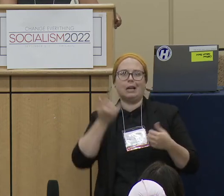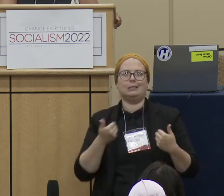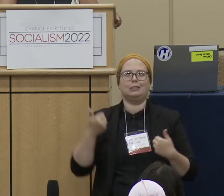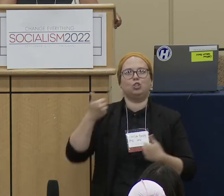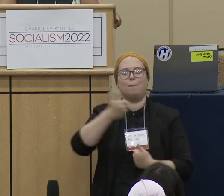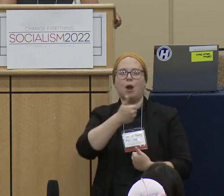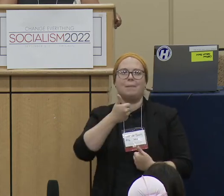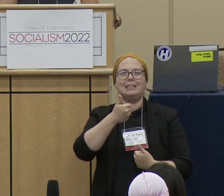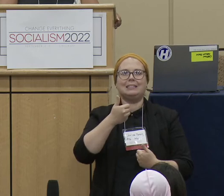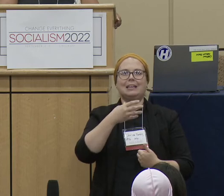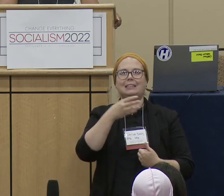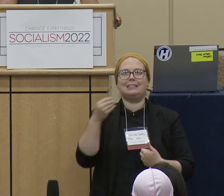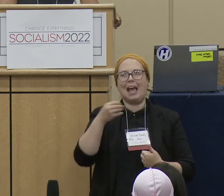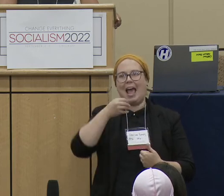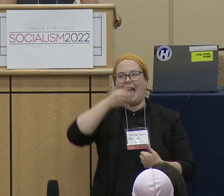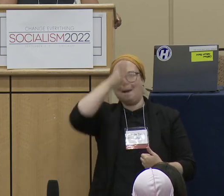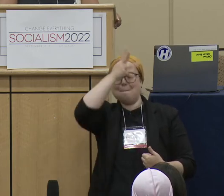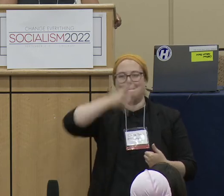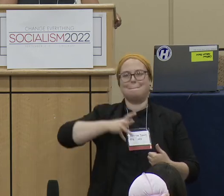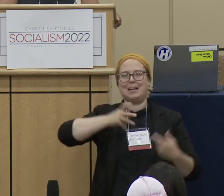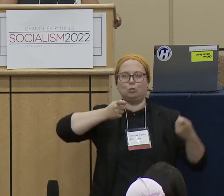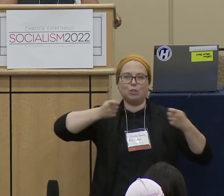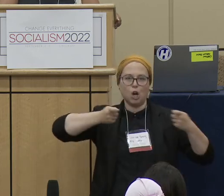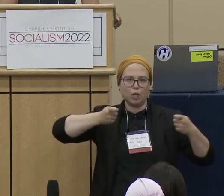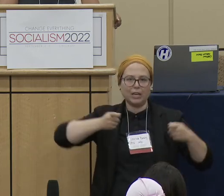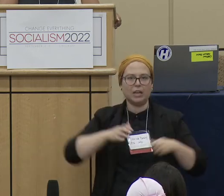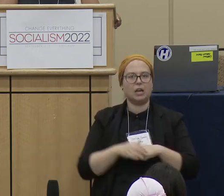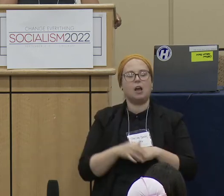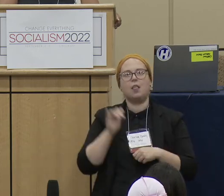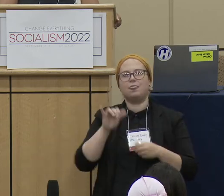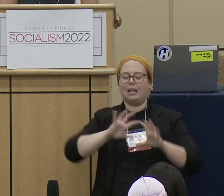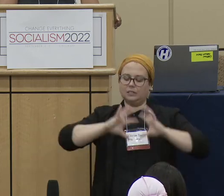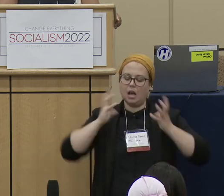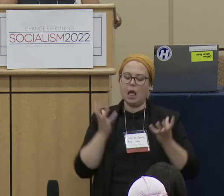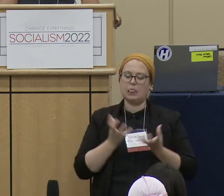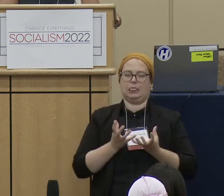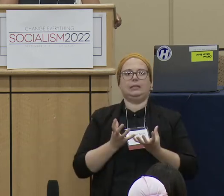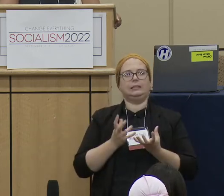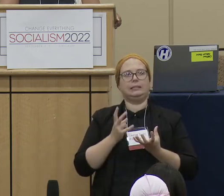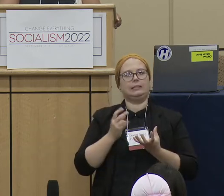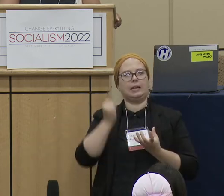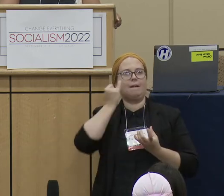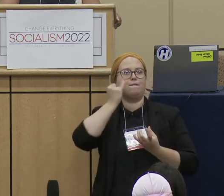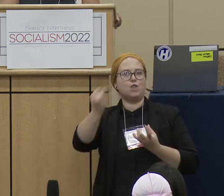the need to combat white supremacy patriarchy. Wow,